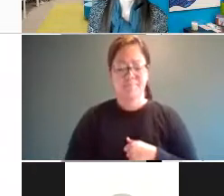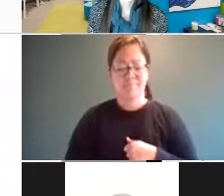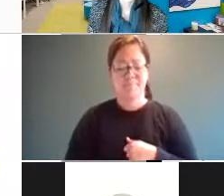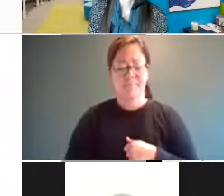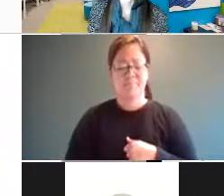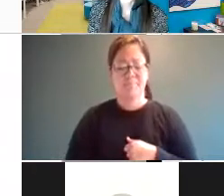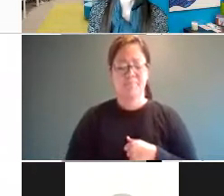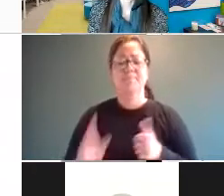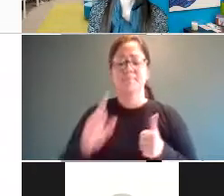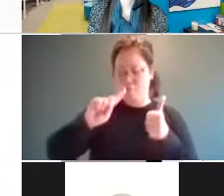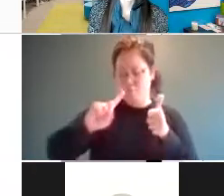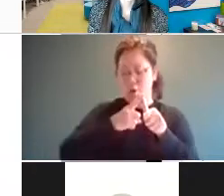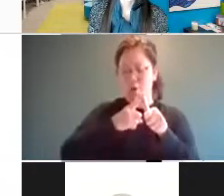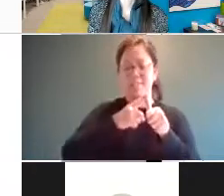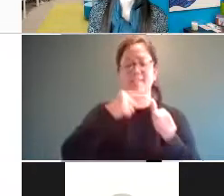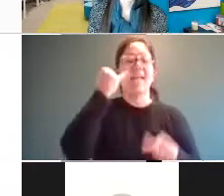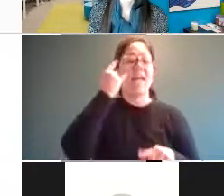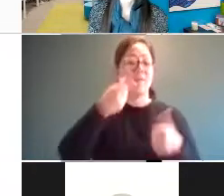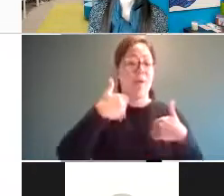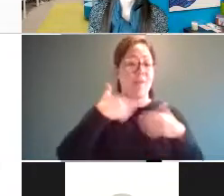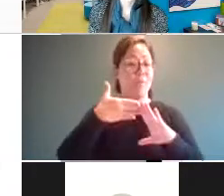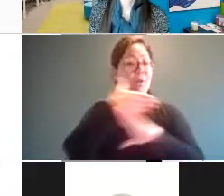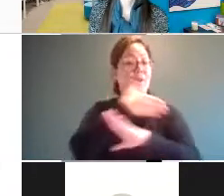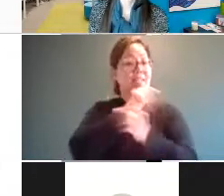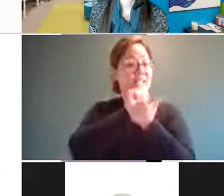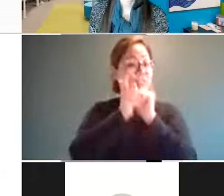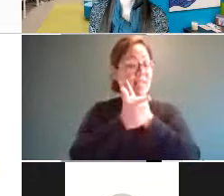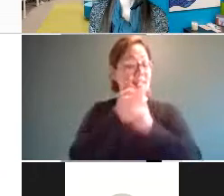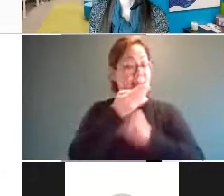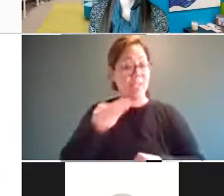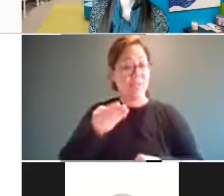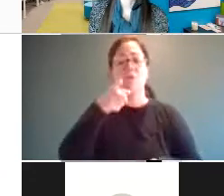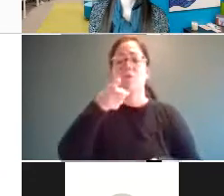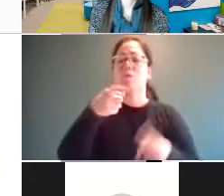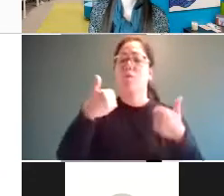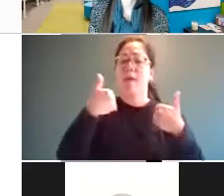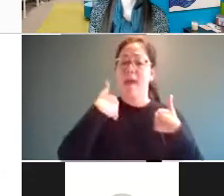So first, if you have previously translated materials that you have approved and that you feel